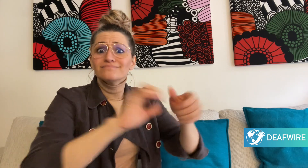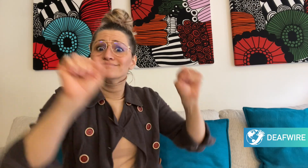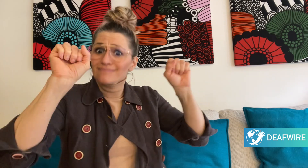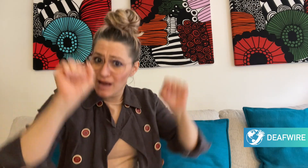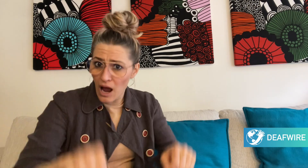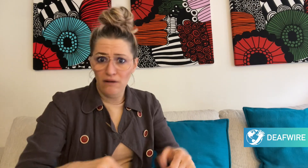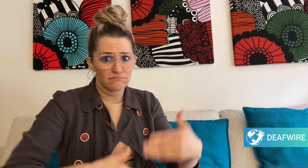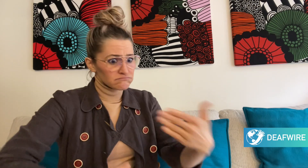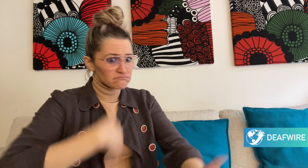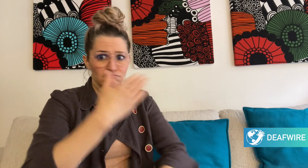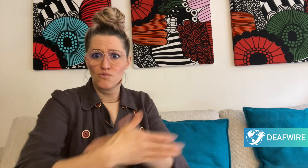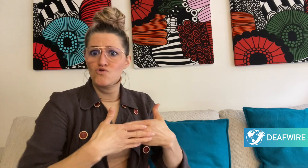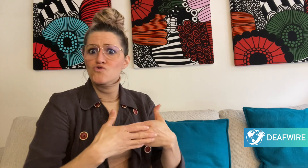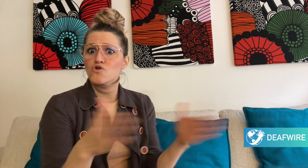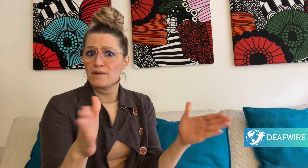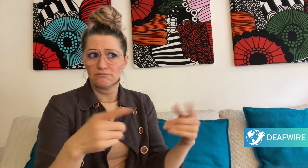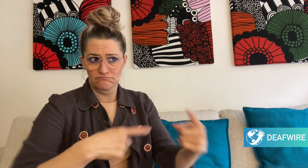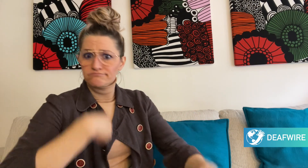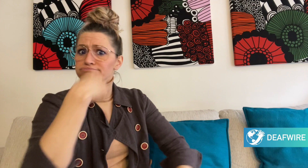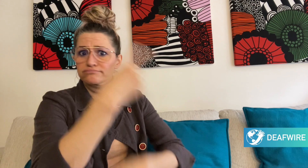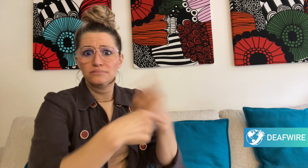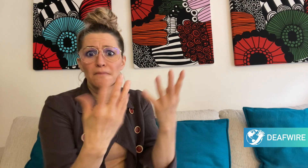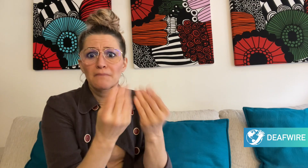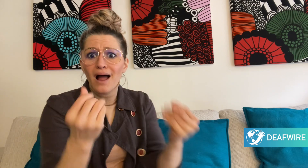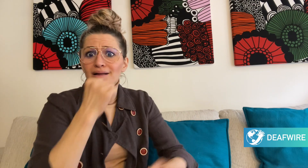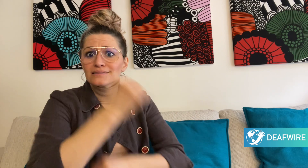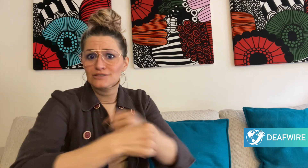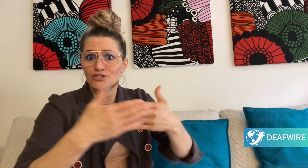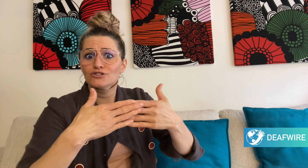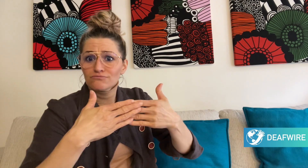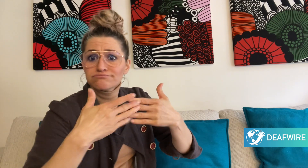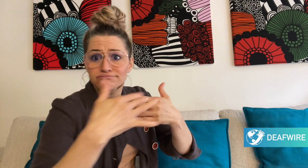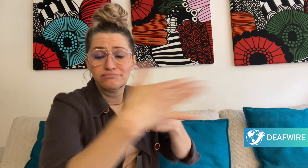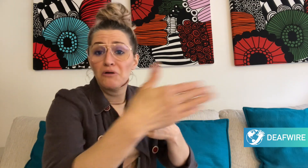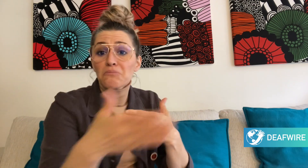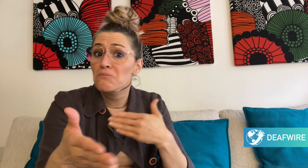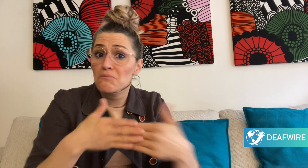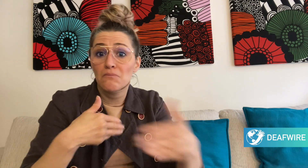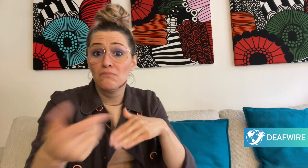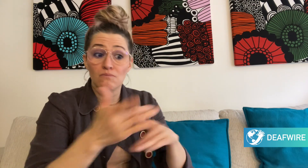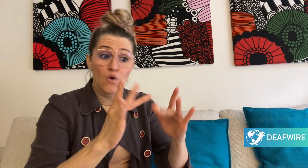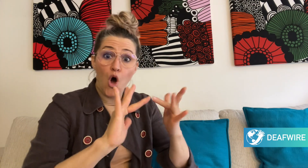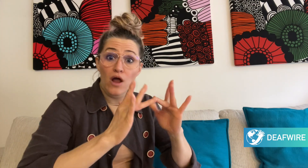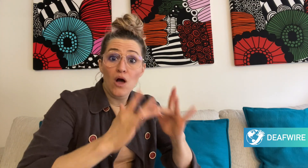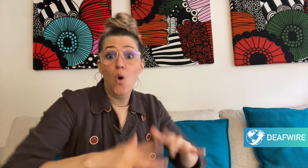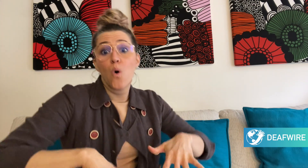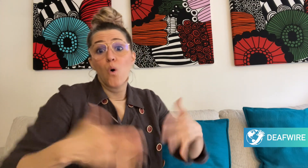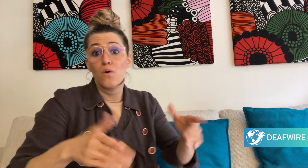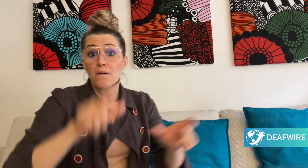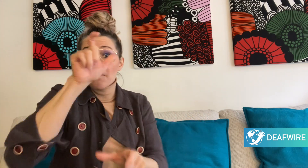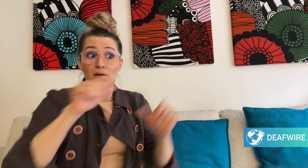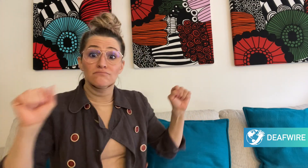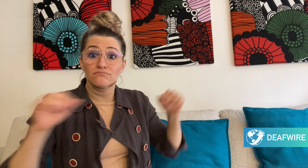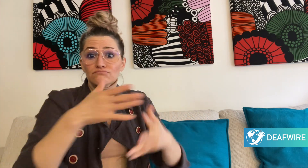for many more years - either online or in-person.